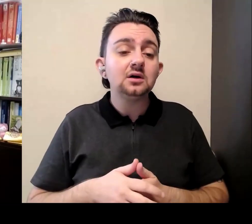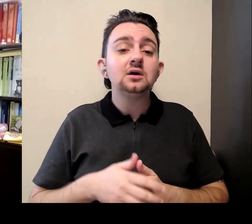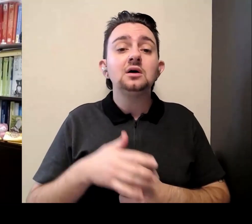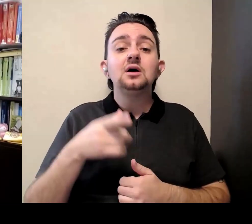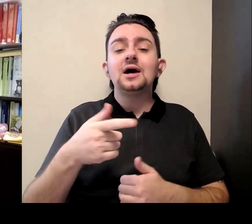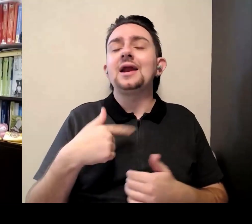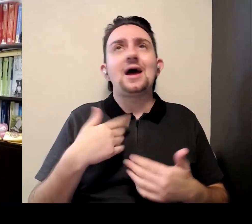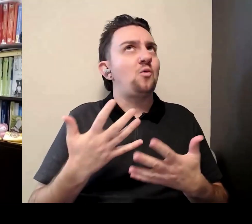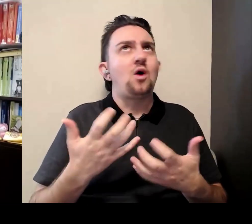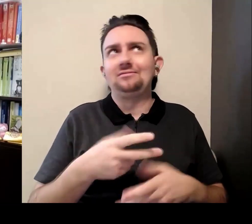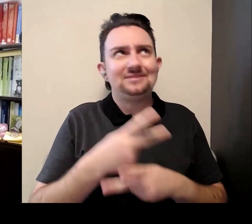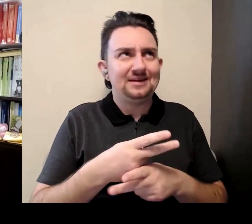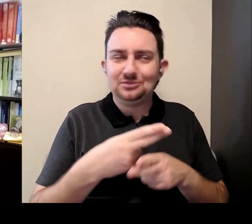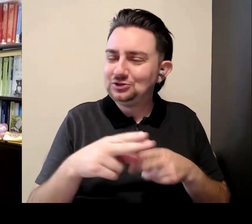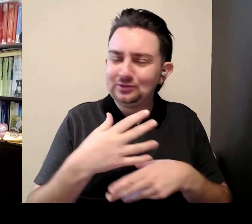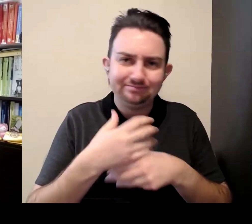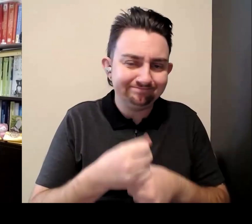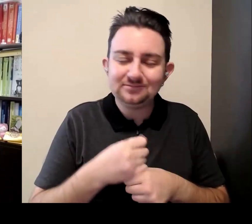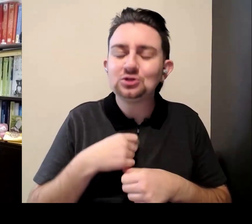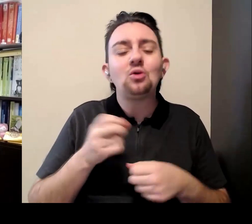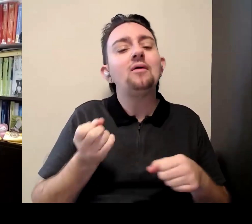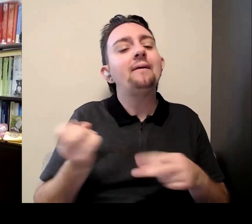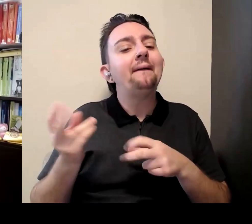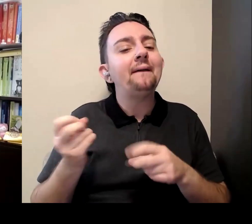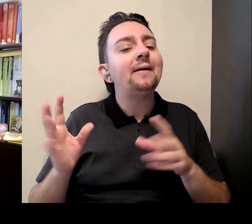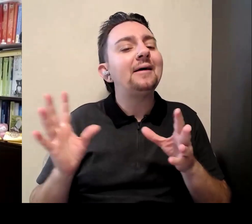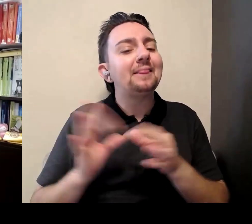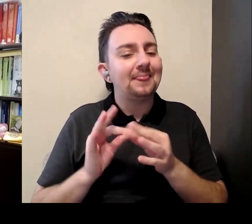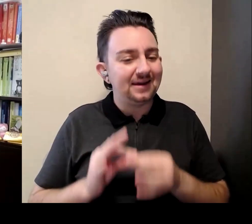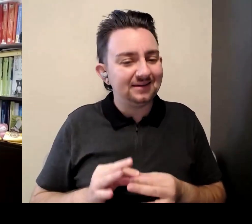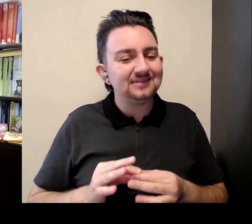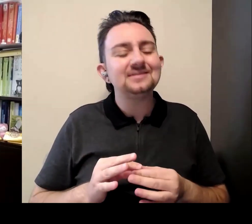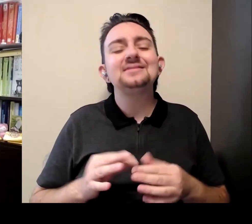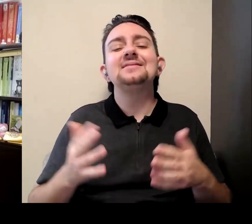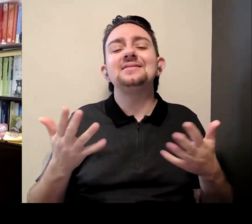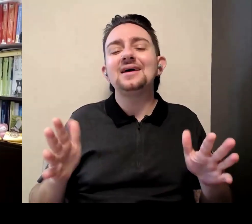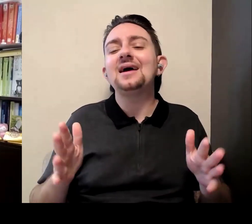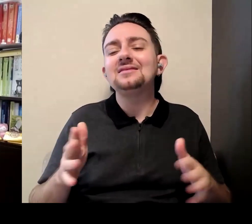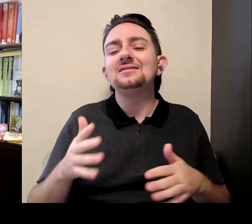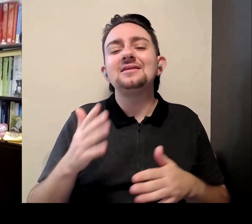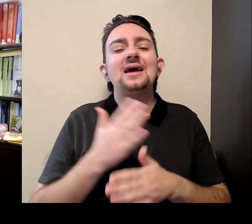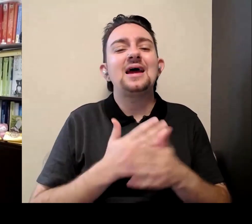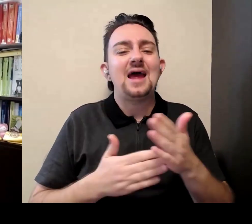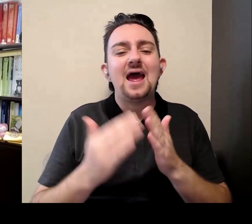So I'll put those links in the handout and we can move on to question 13.